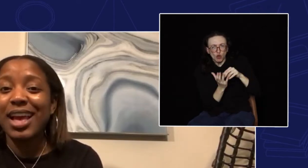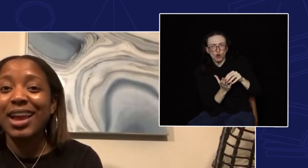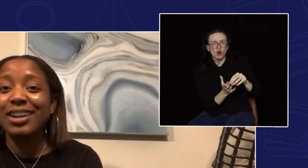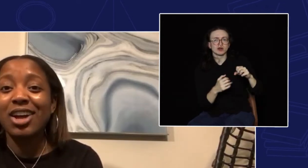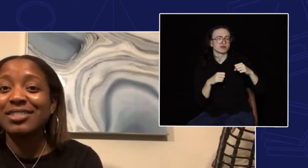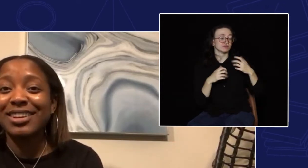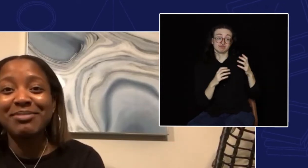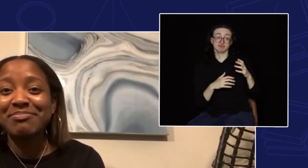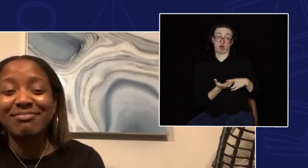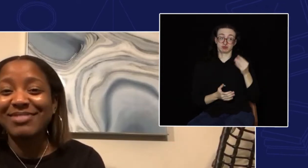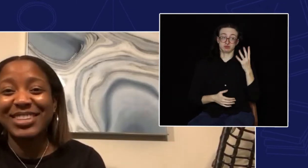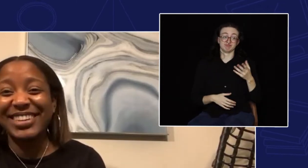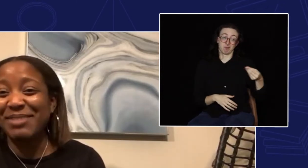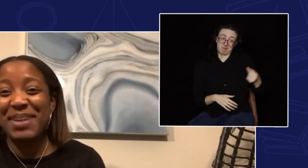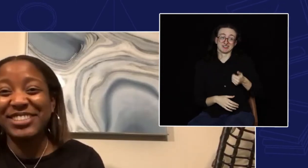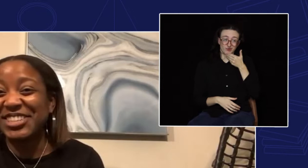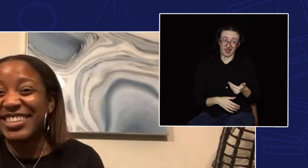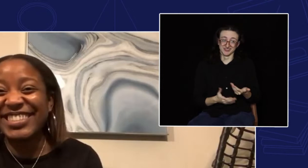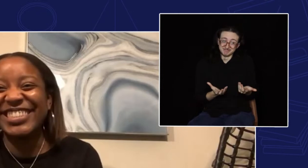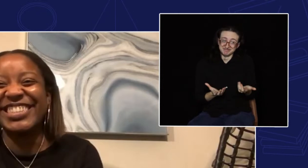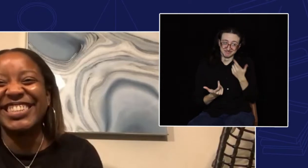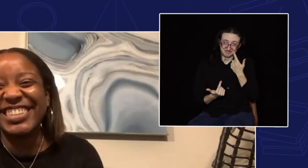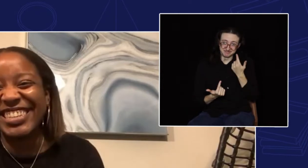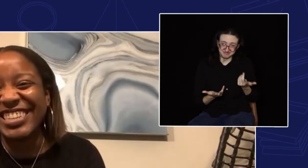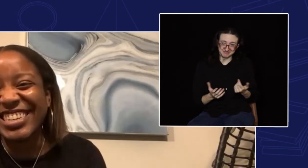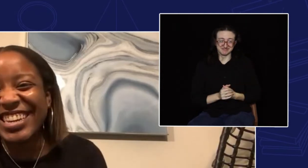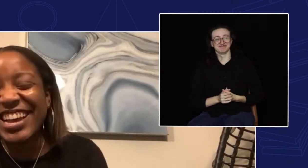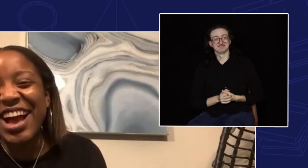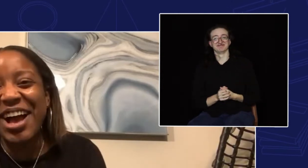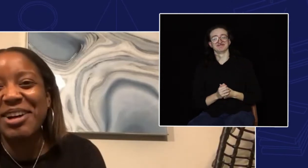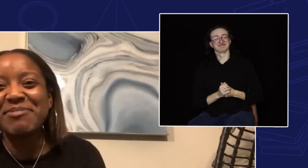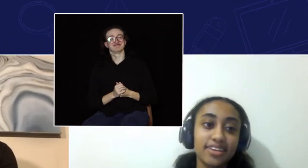And honestly, it pays good.